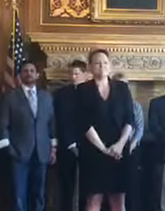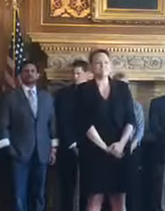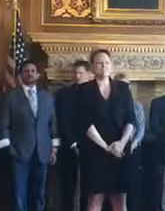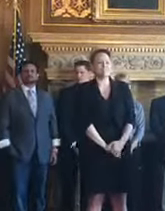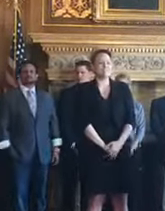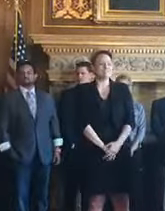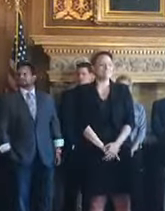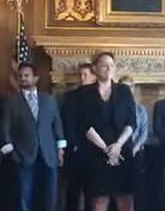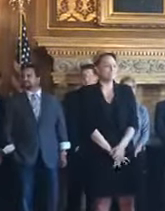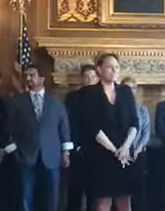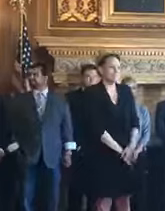Thank you.